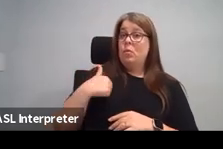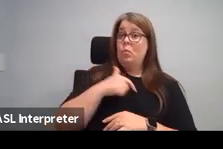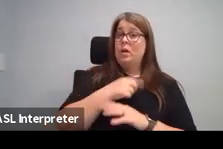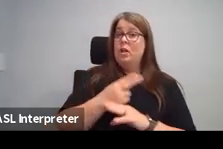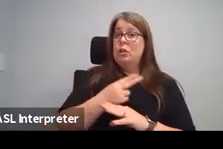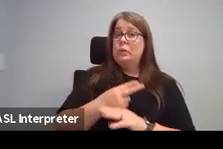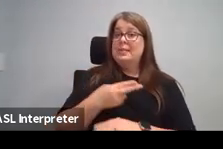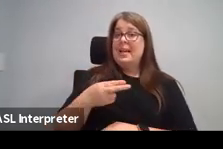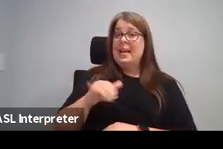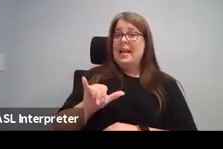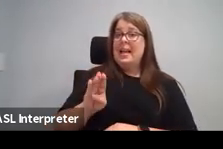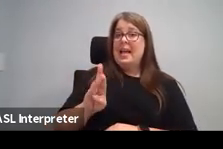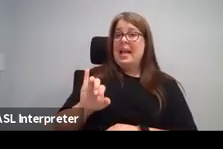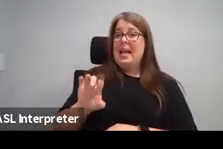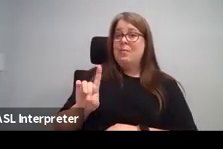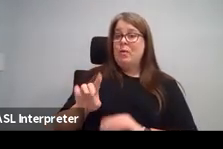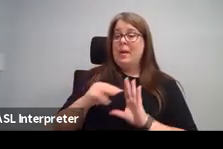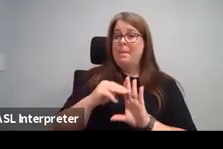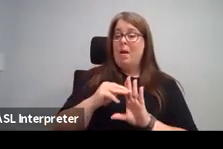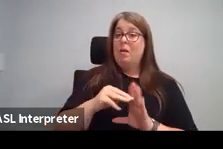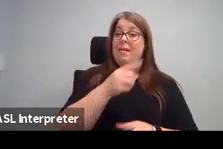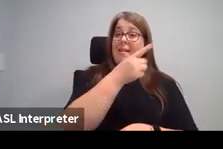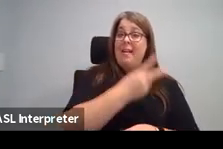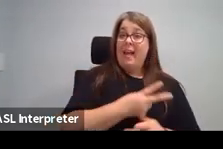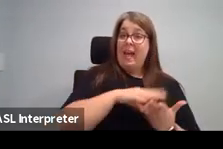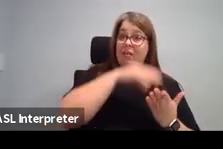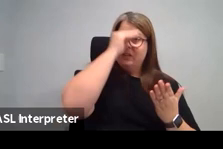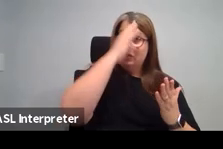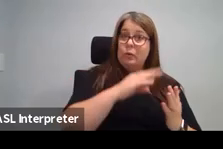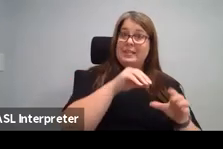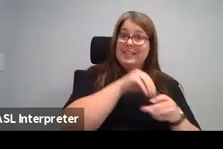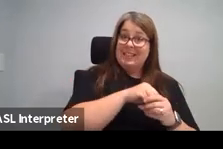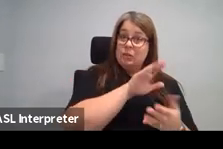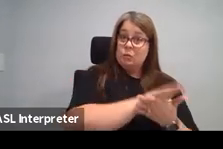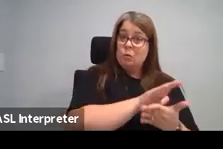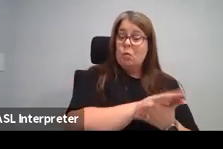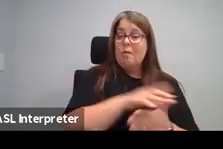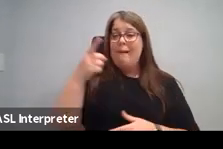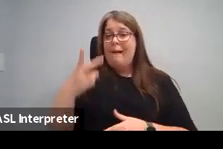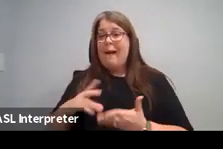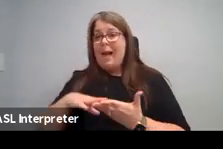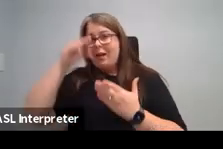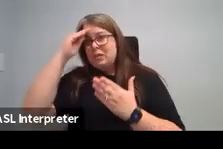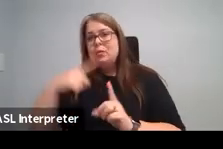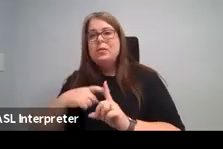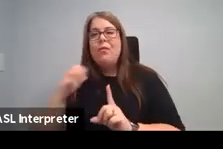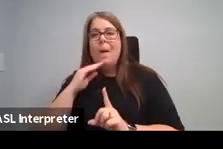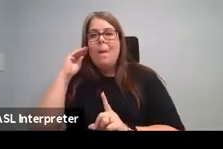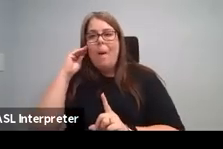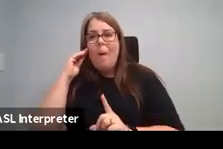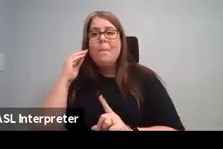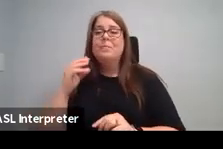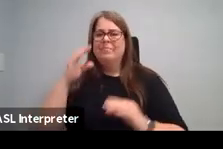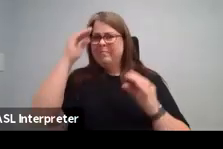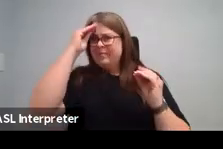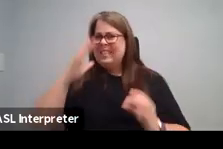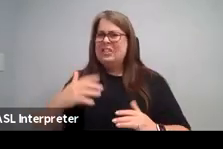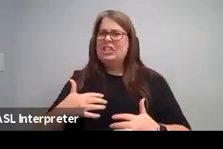Allison Frenzel : Teachers are feeling. This will create double the work. Any ideas. Also on an even, odd schedule and Friday schedule switches every week.